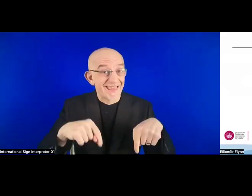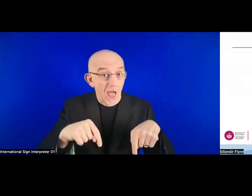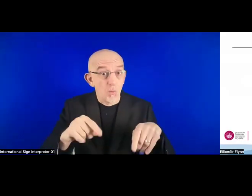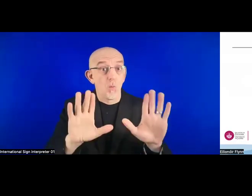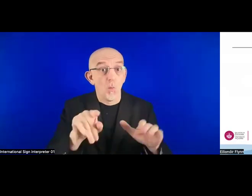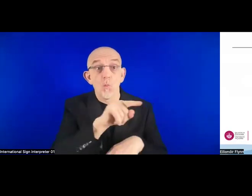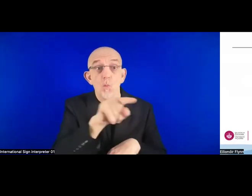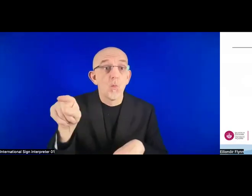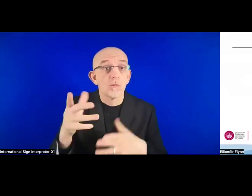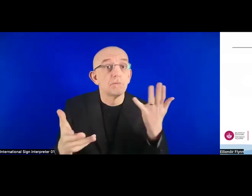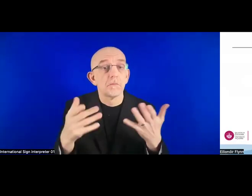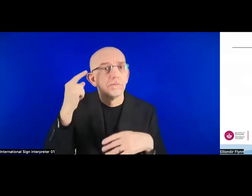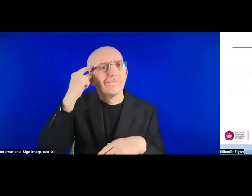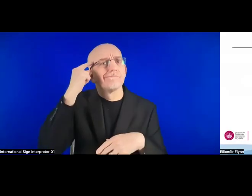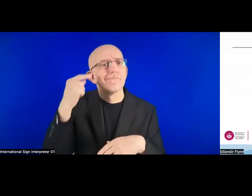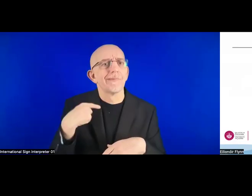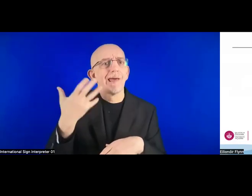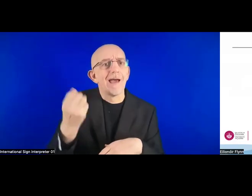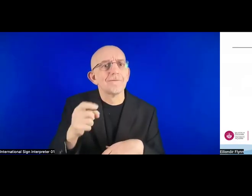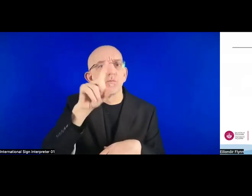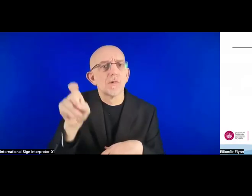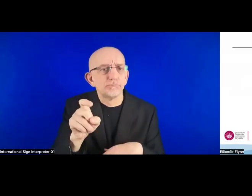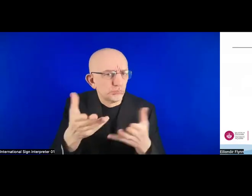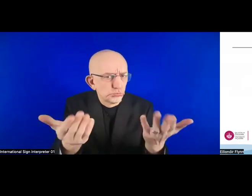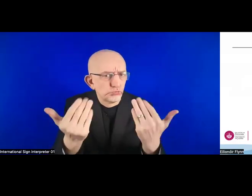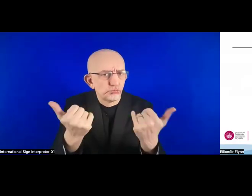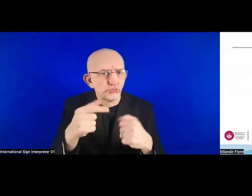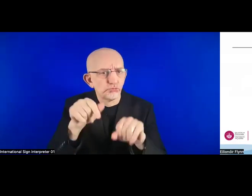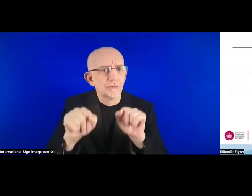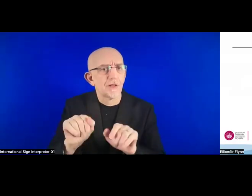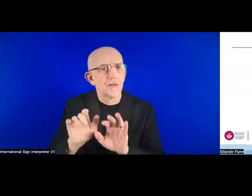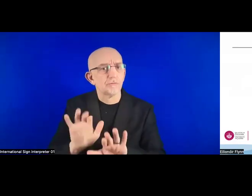box or attendees can also press the raised hand button and we can enable your